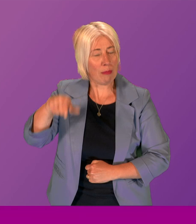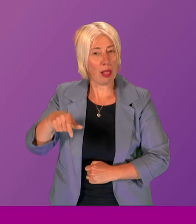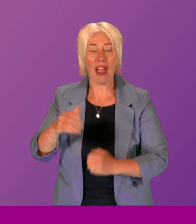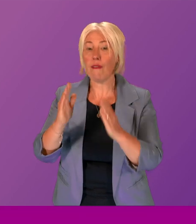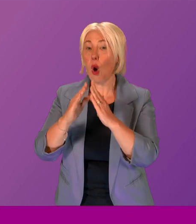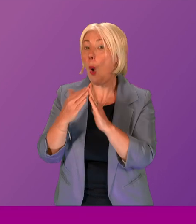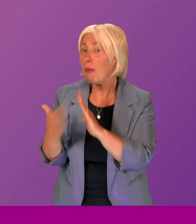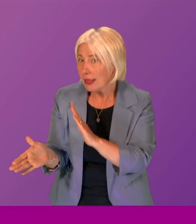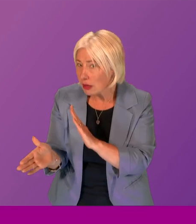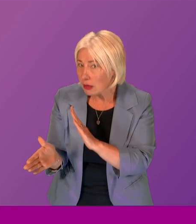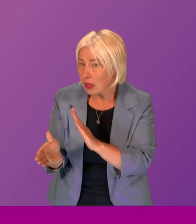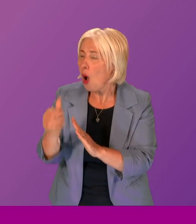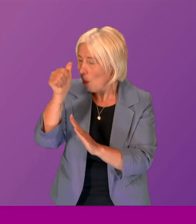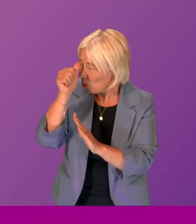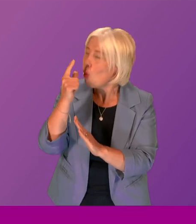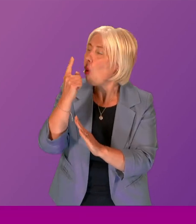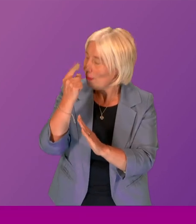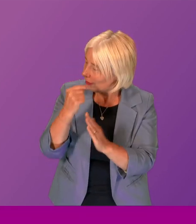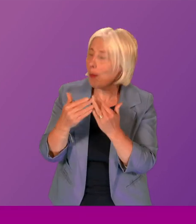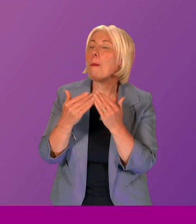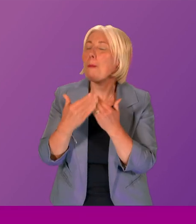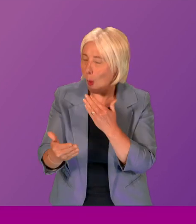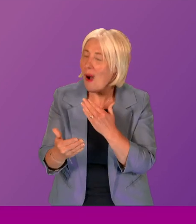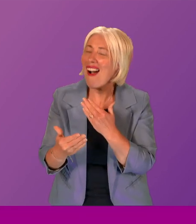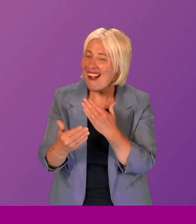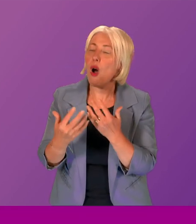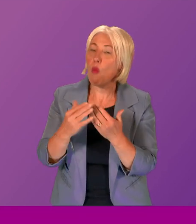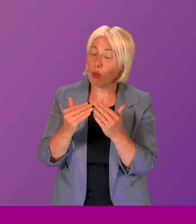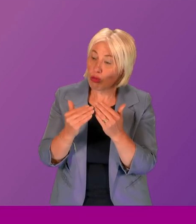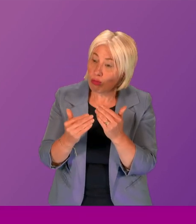but we know that we can do more. We want to build on that record—hence, the legislation that